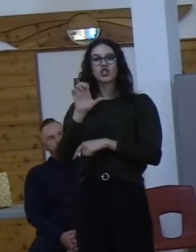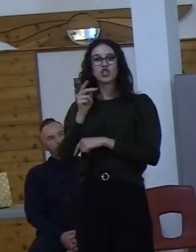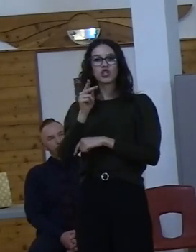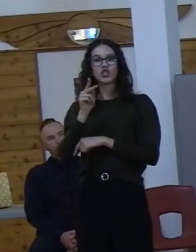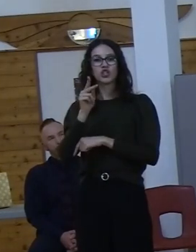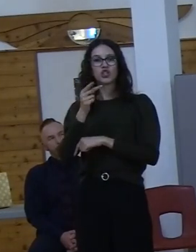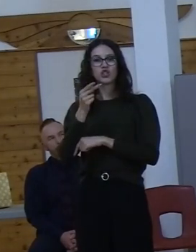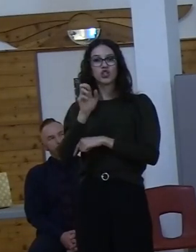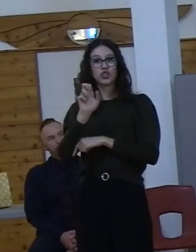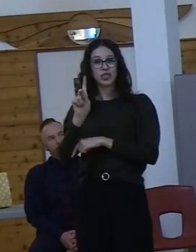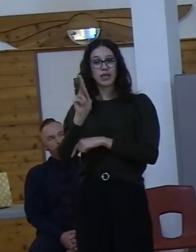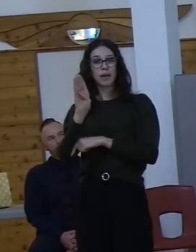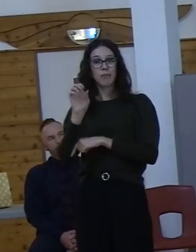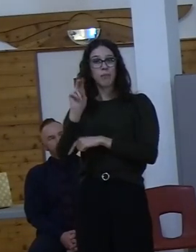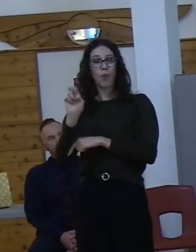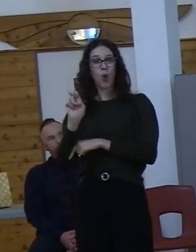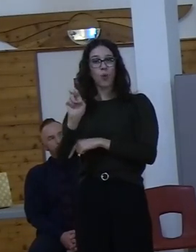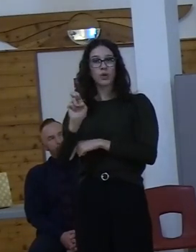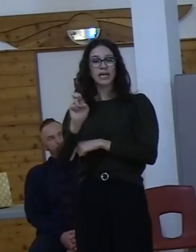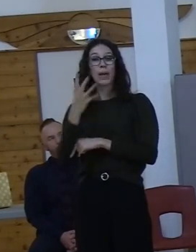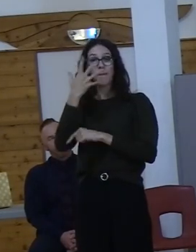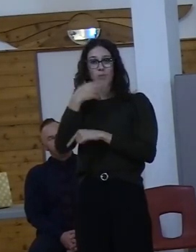It is with the necklace that was donated.